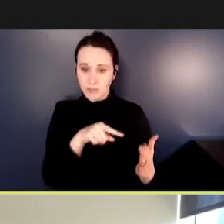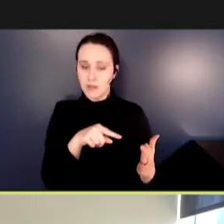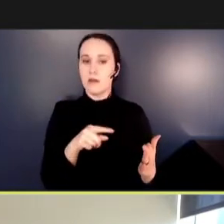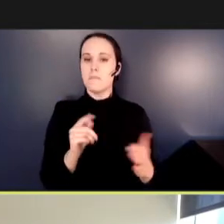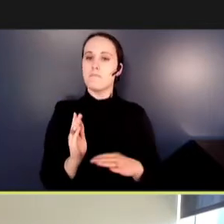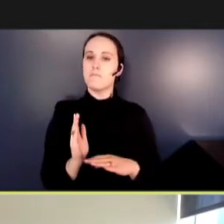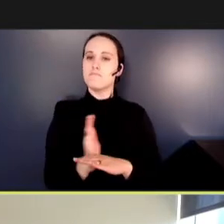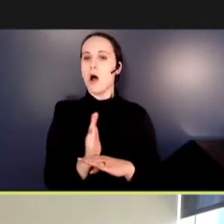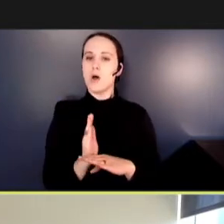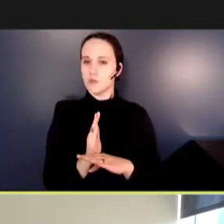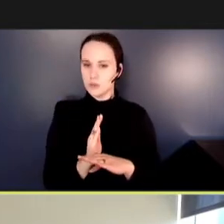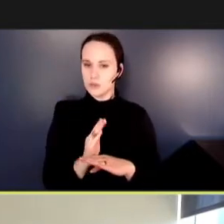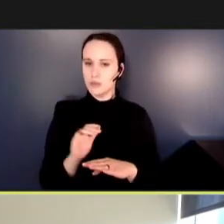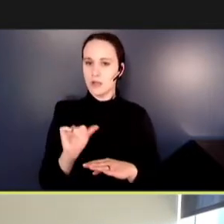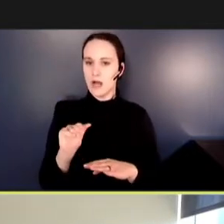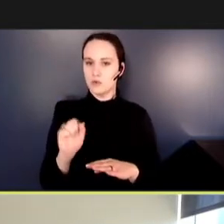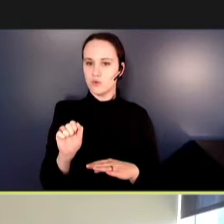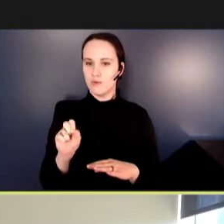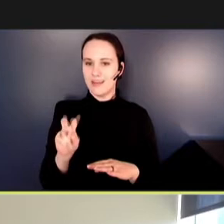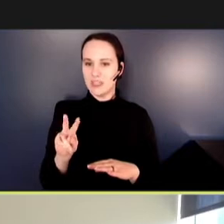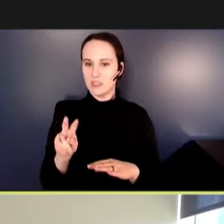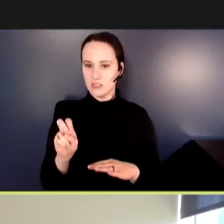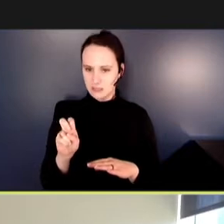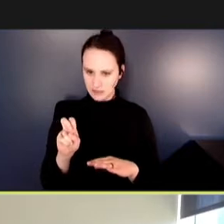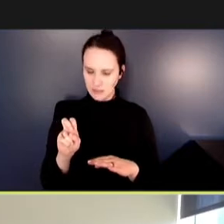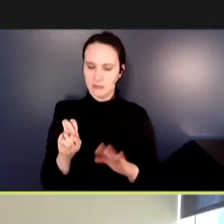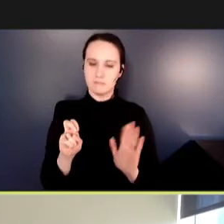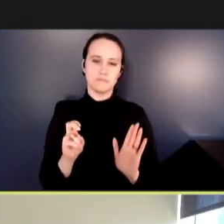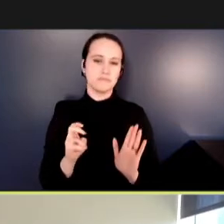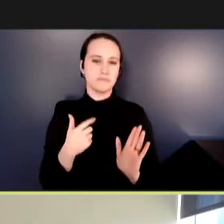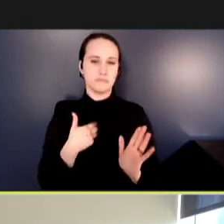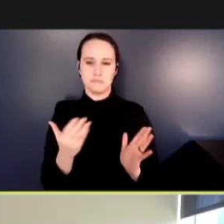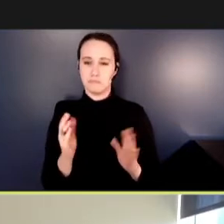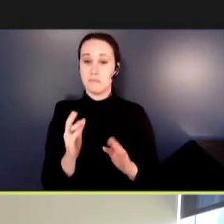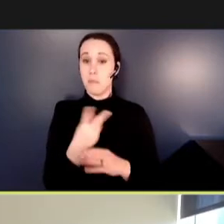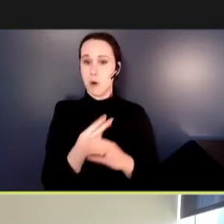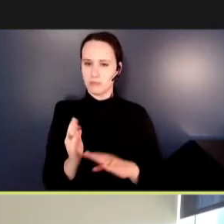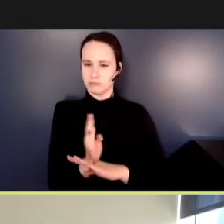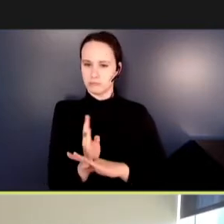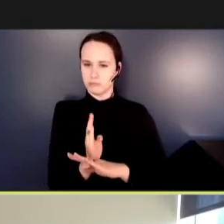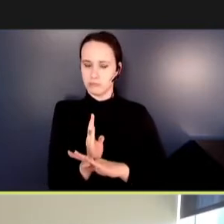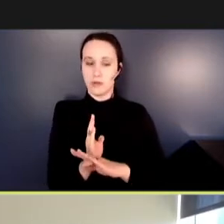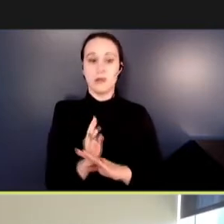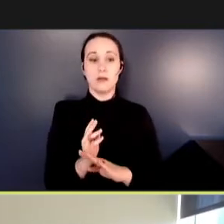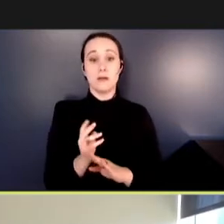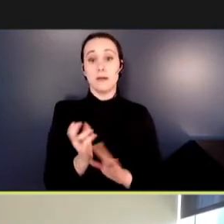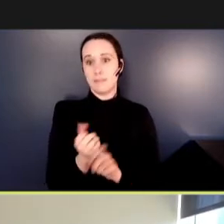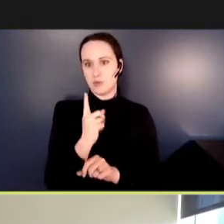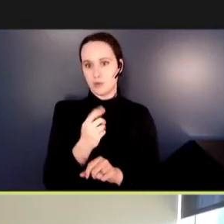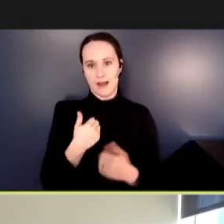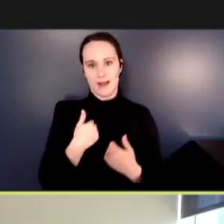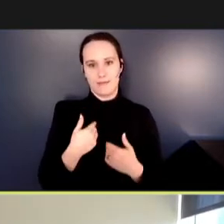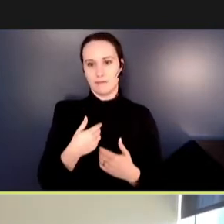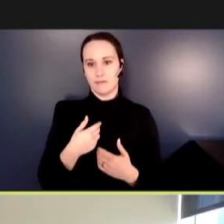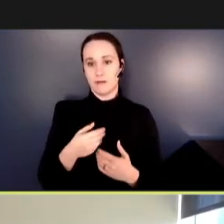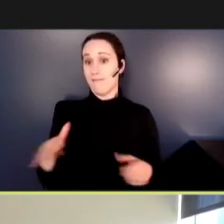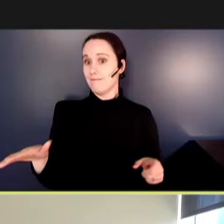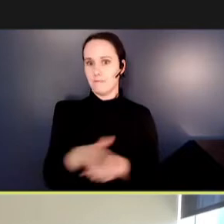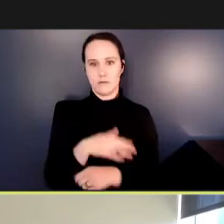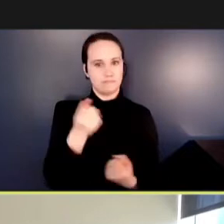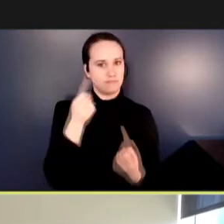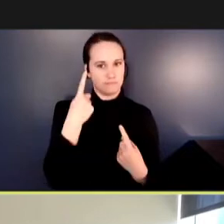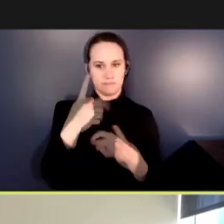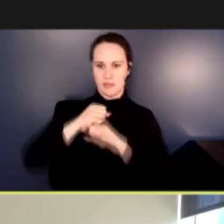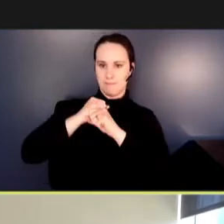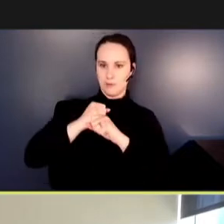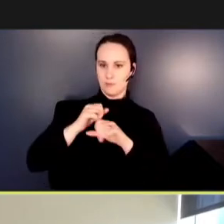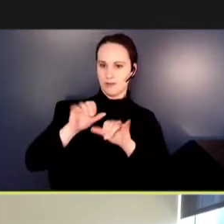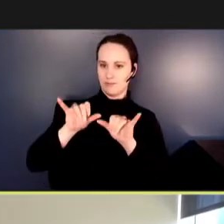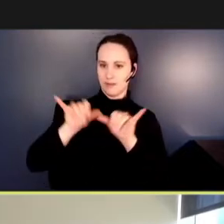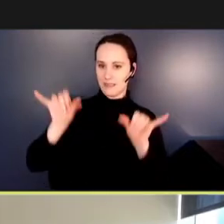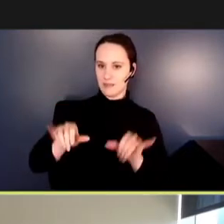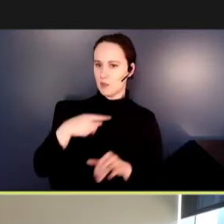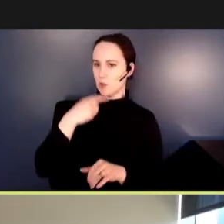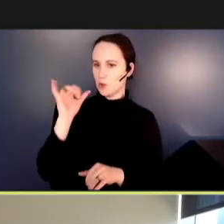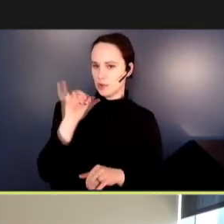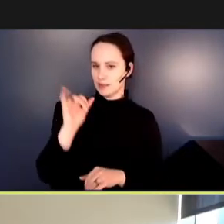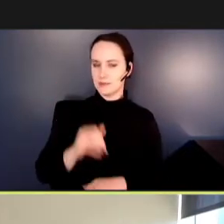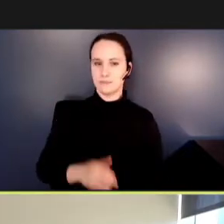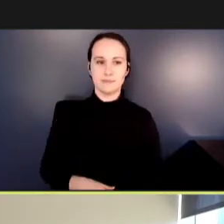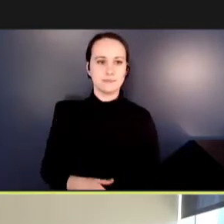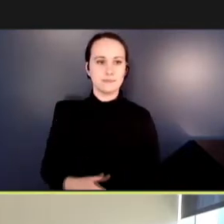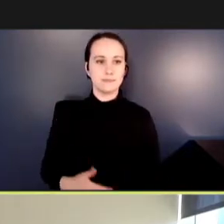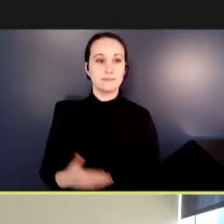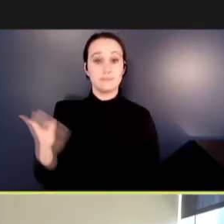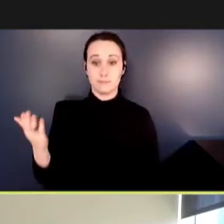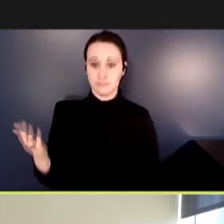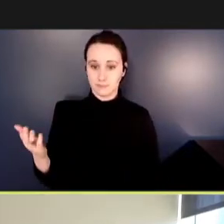they exhibit high immunogenicity. This ensures a robust and comprehensive immune defense. So